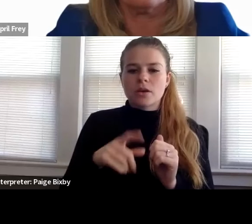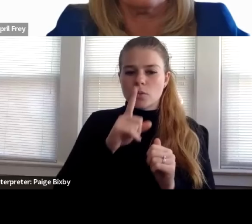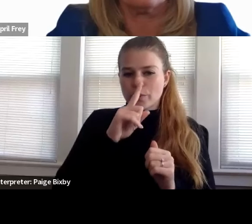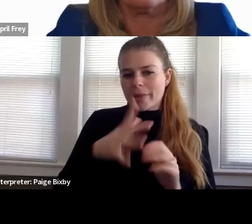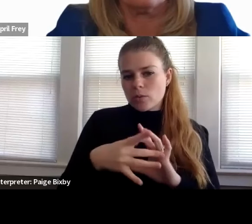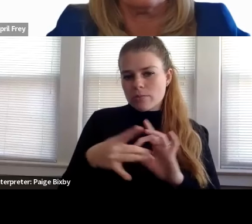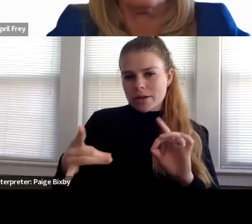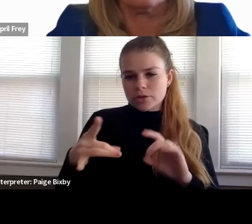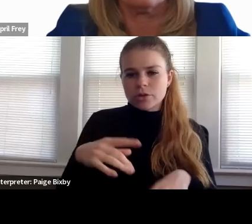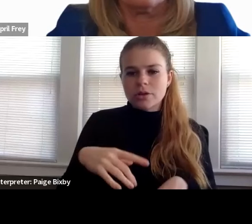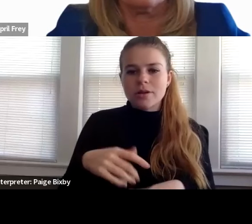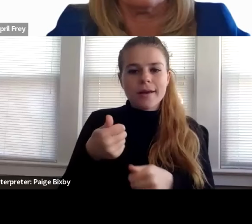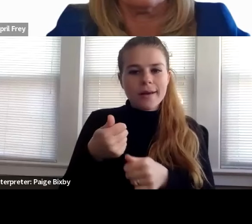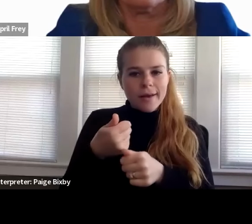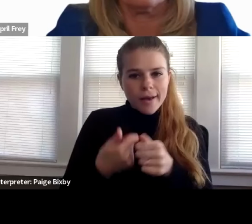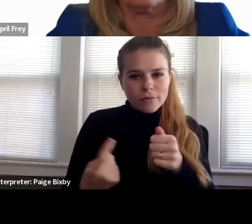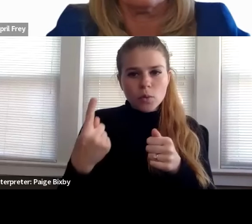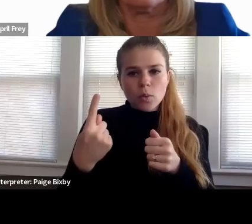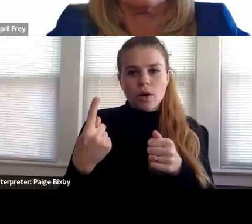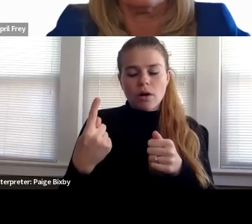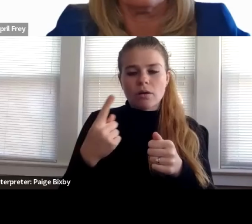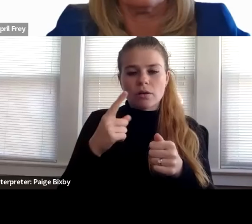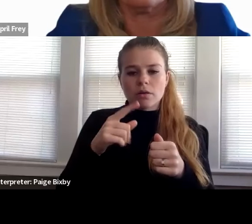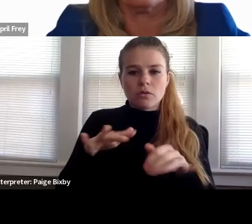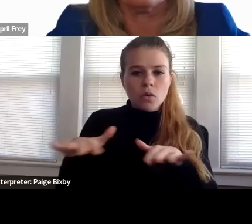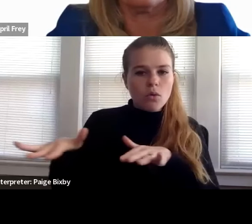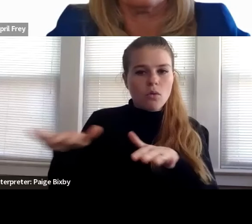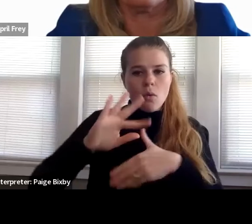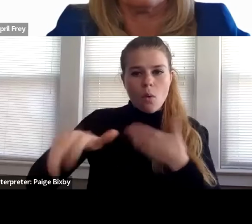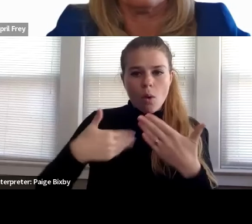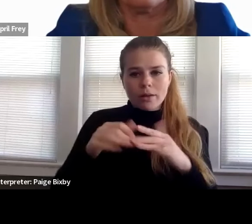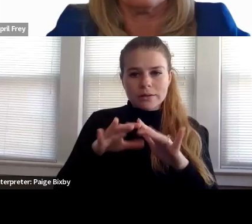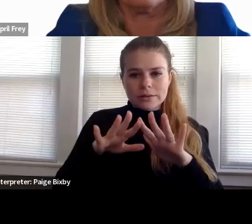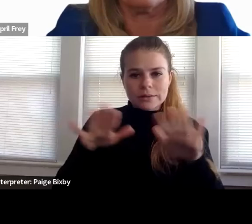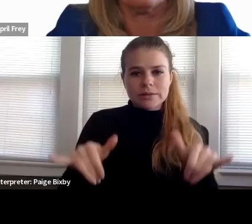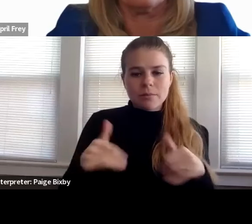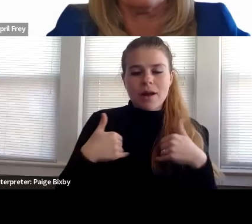is that everyone across the systems have the same messaging around the family treatment court